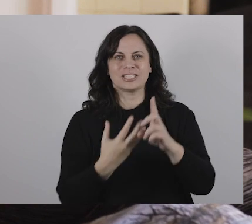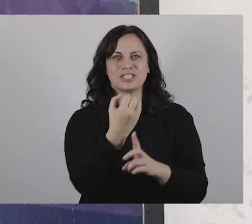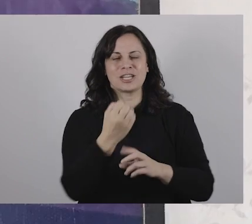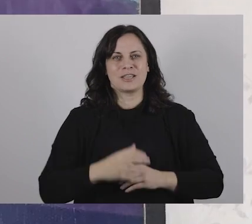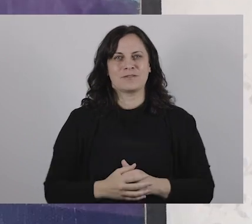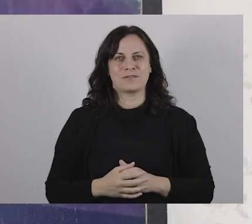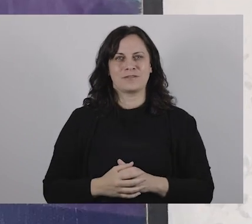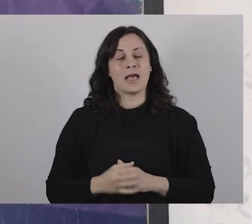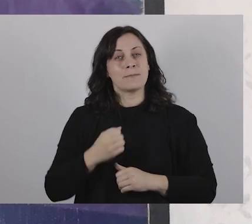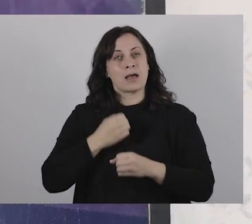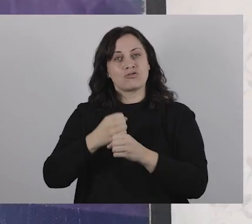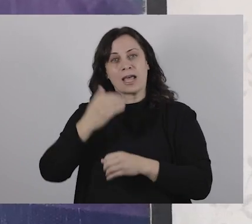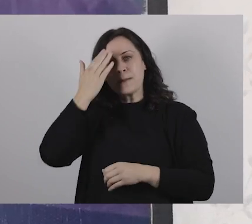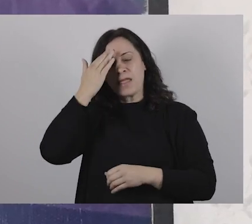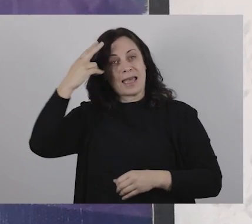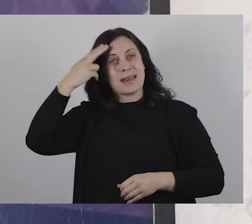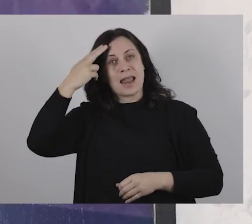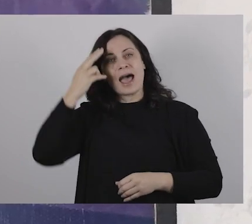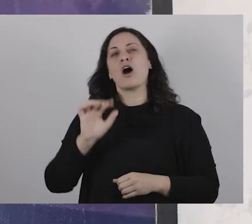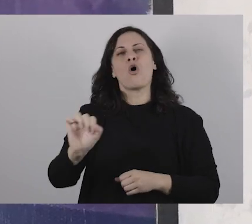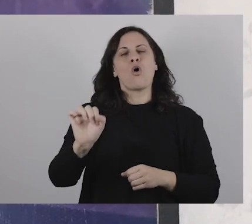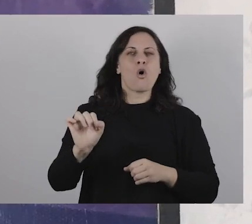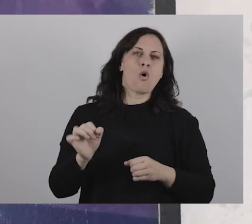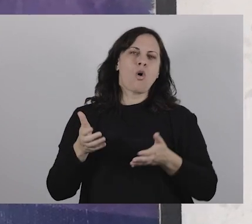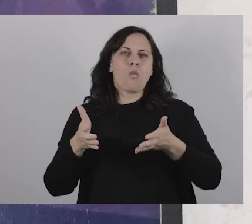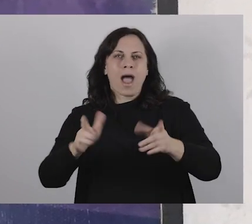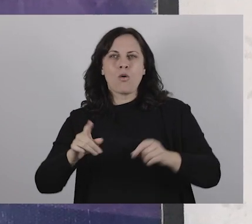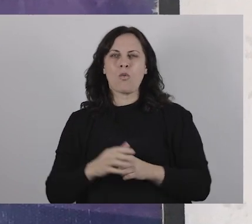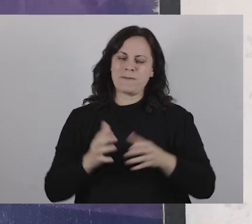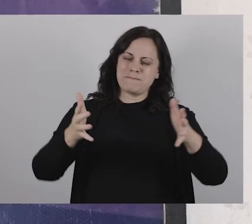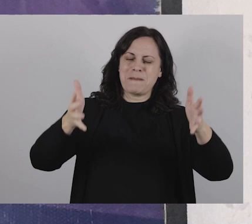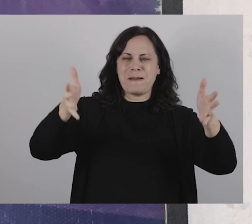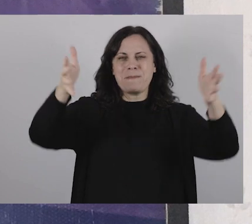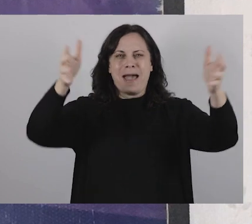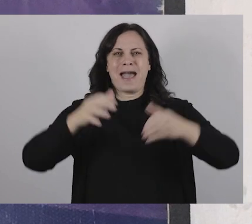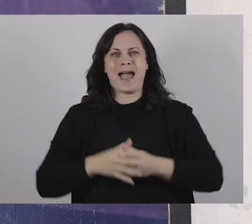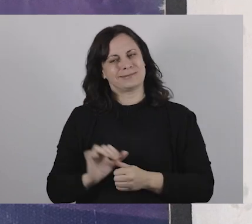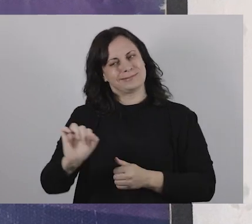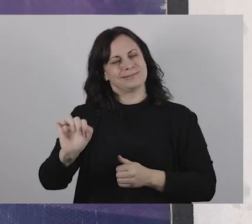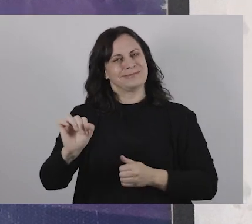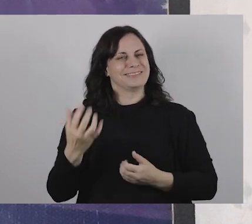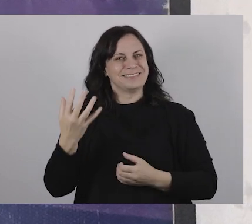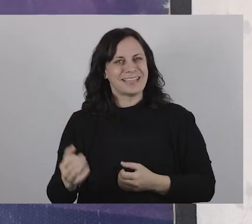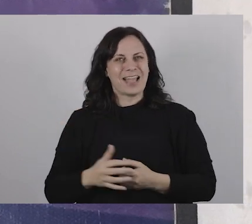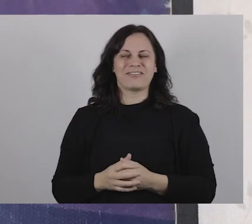I guess, my nan, her taste is, like, kind of over the top and, like, kind of out the gate,